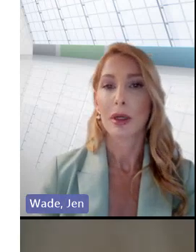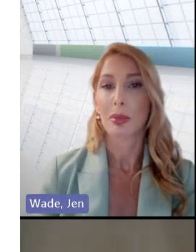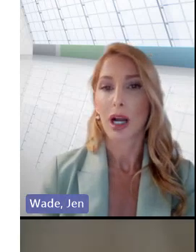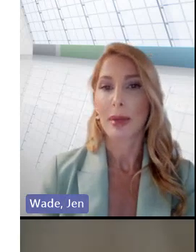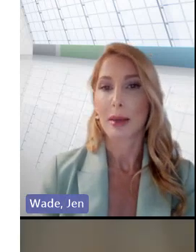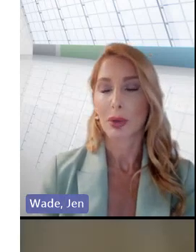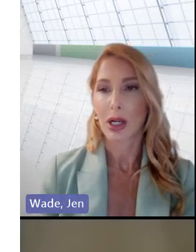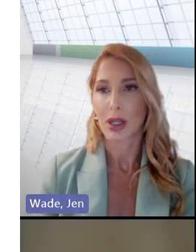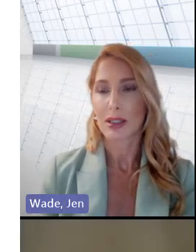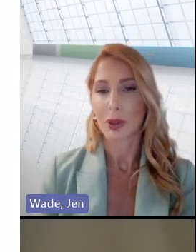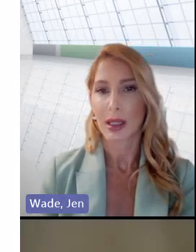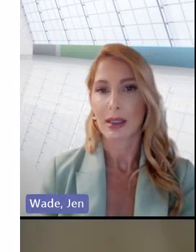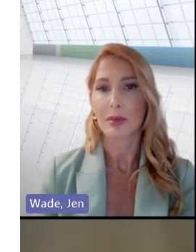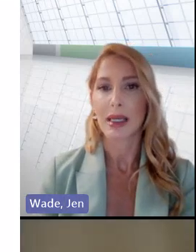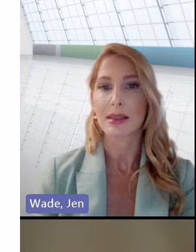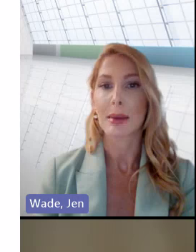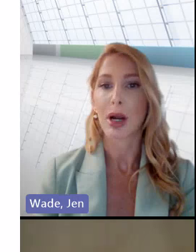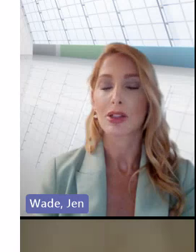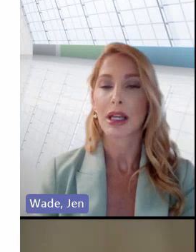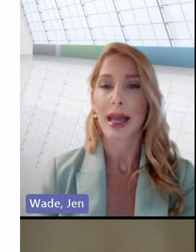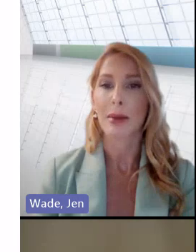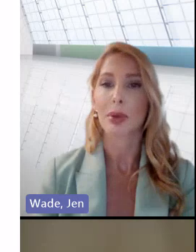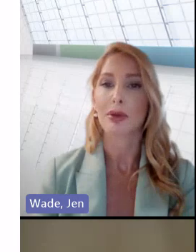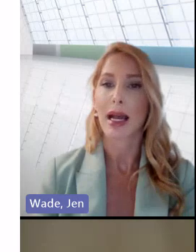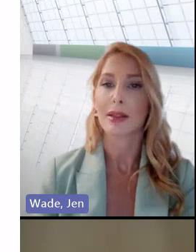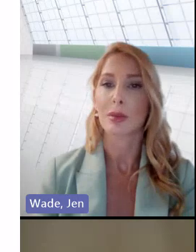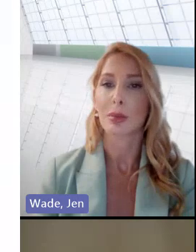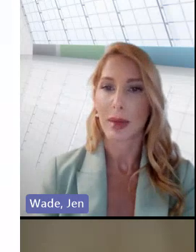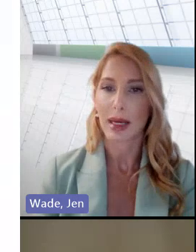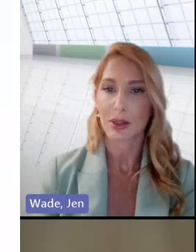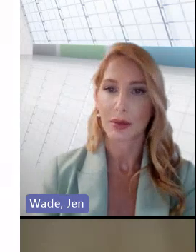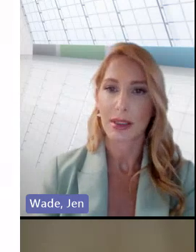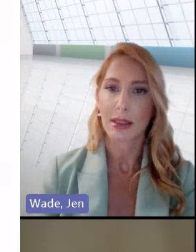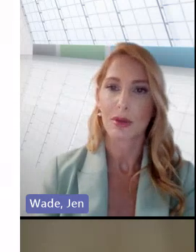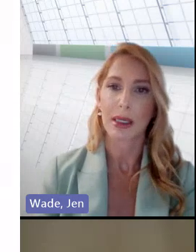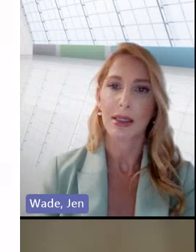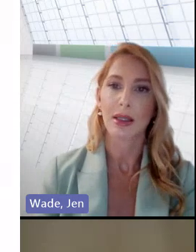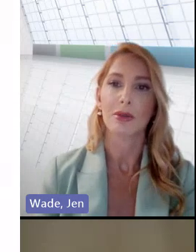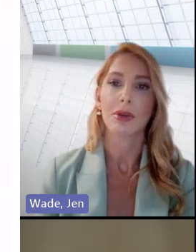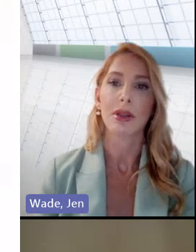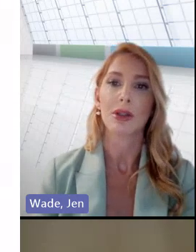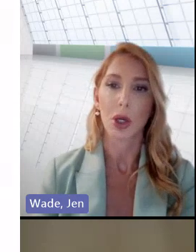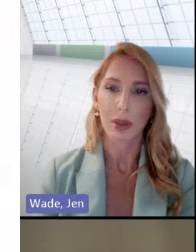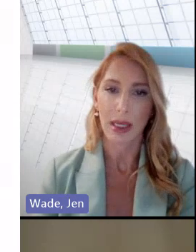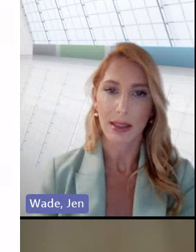The term priority broadband projects for this means a project that provides broadband service of speeds of.